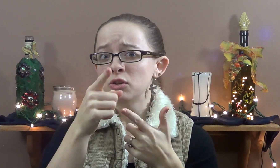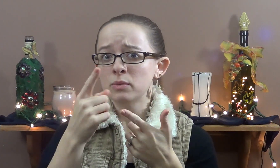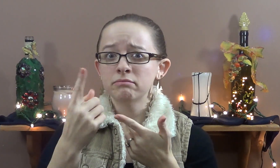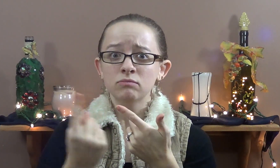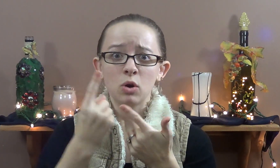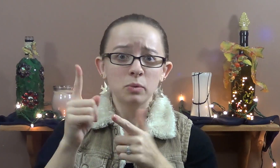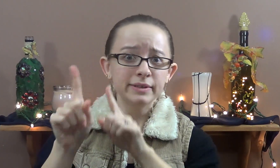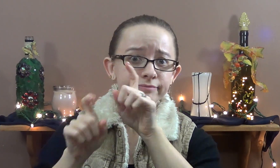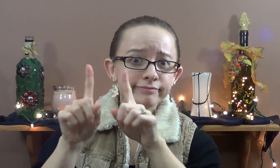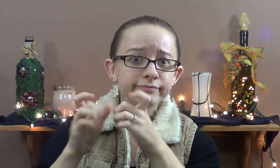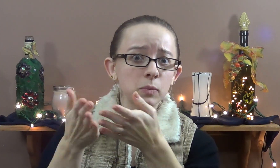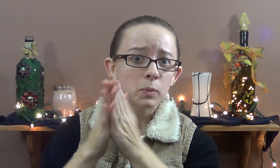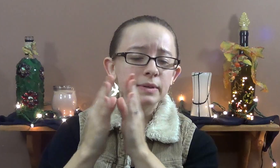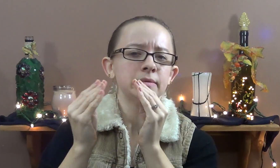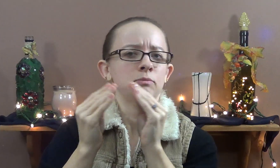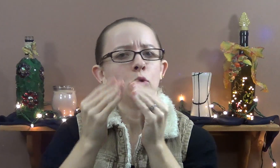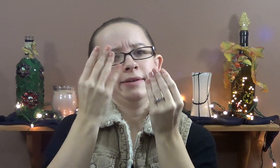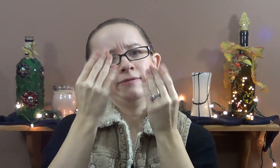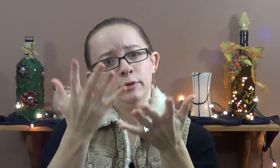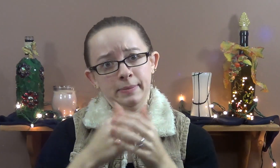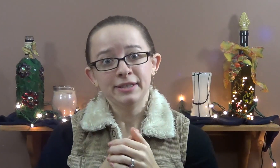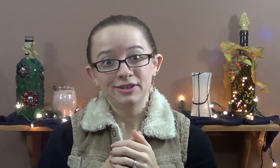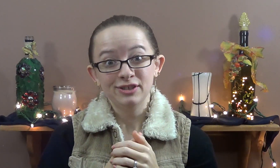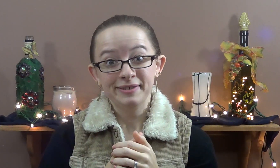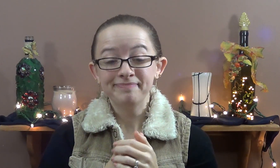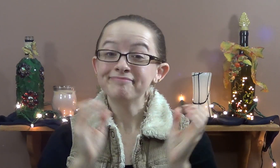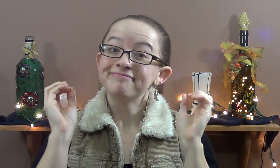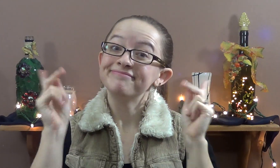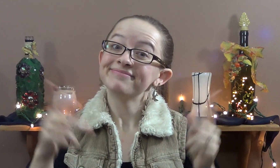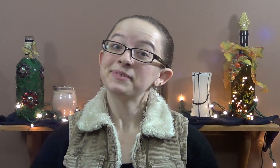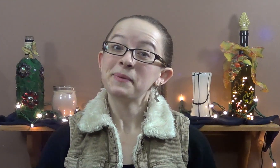and the other ones that I have. You can always go ahead and ask me questions.